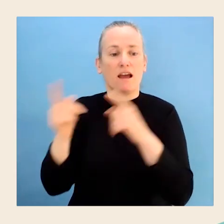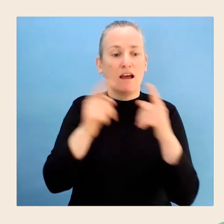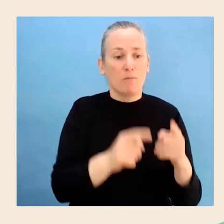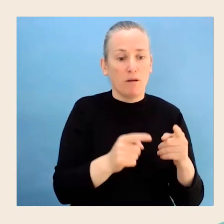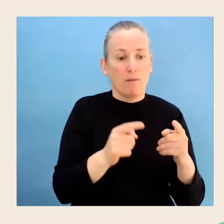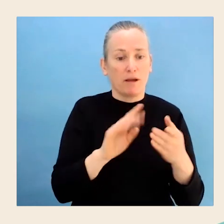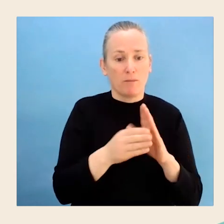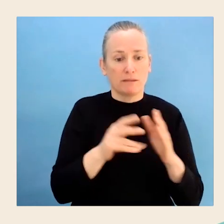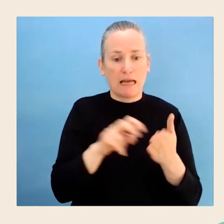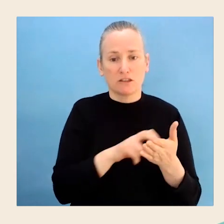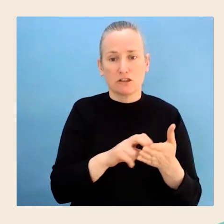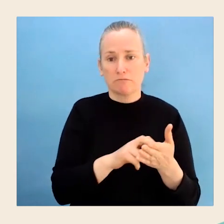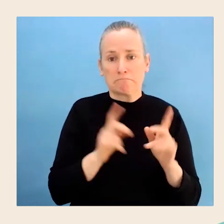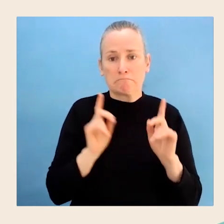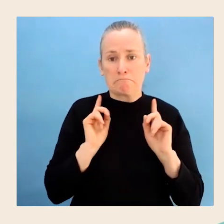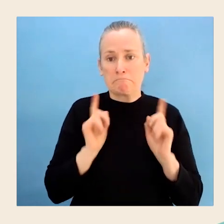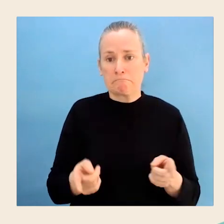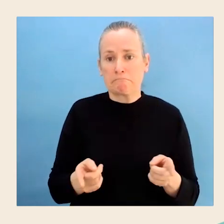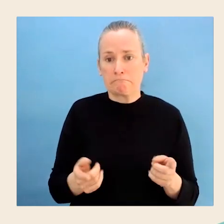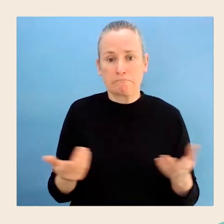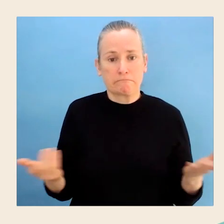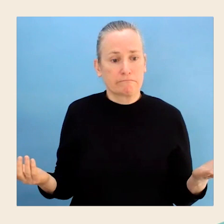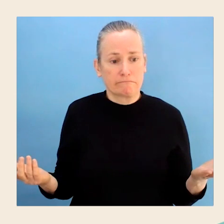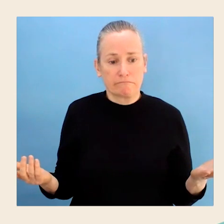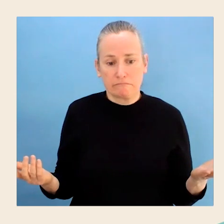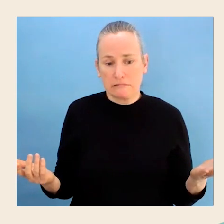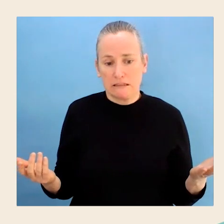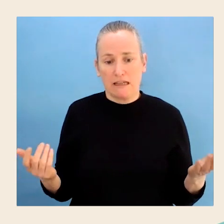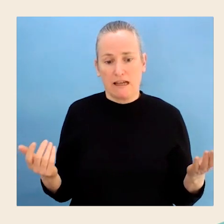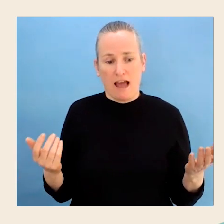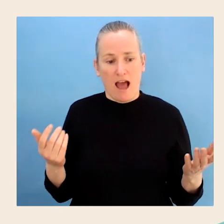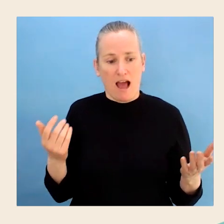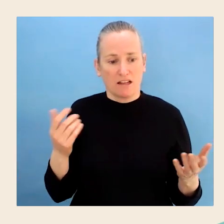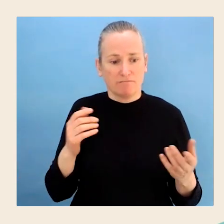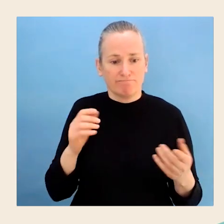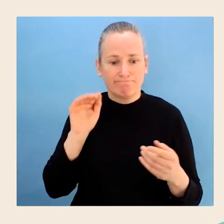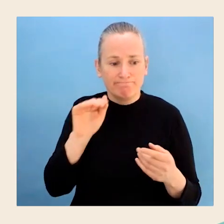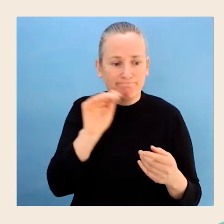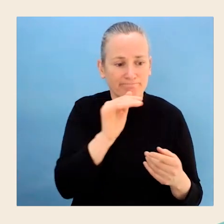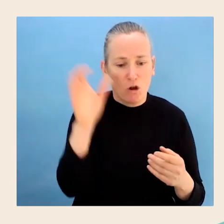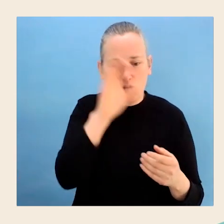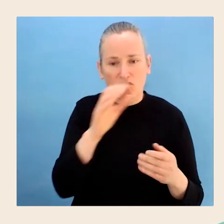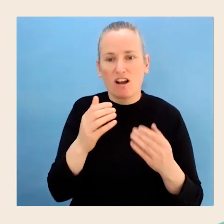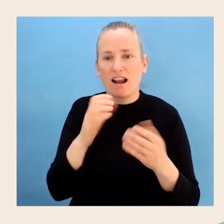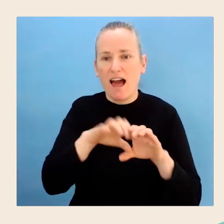there was no familiar pathway or structure. And my attempts at getting lessons were horrendous.